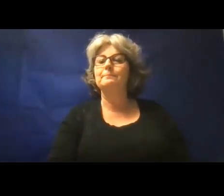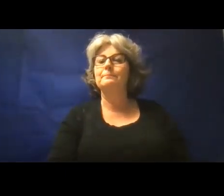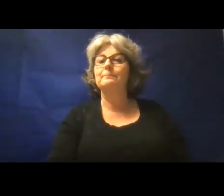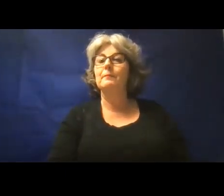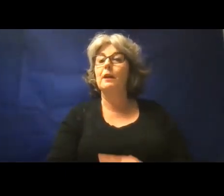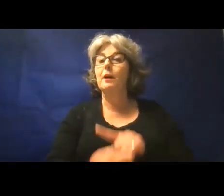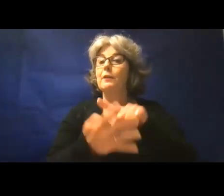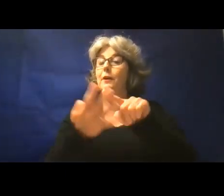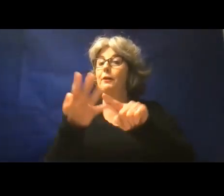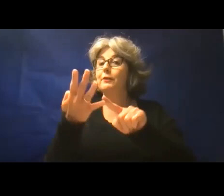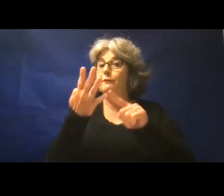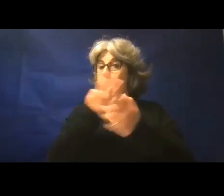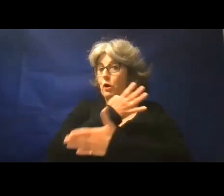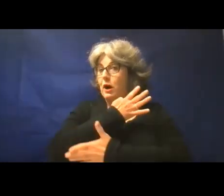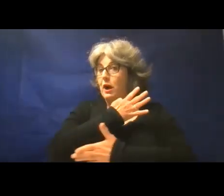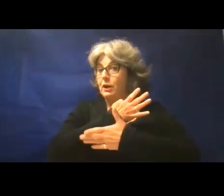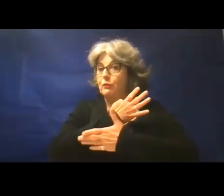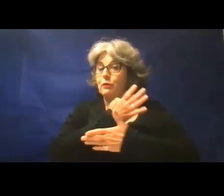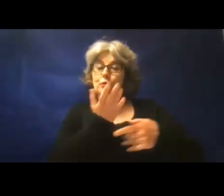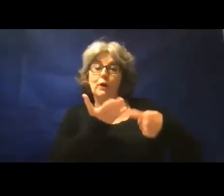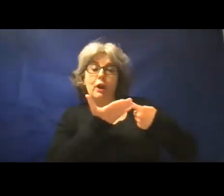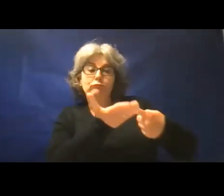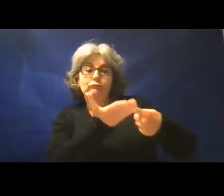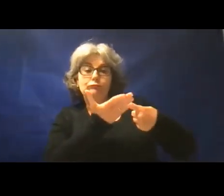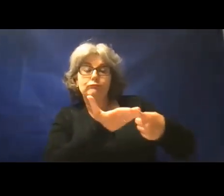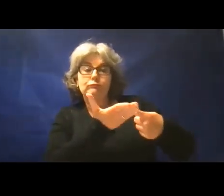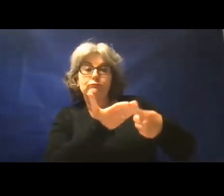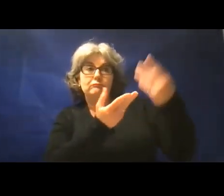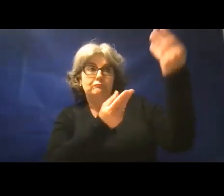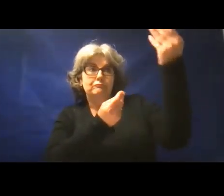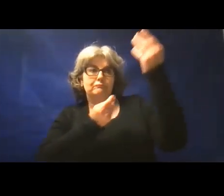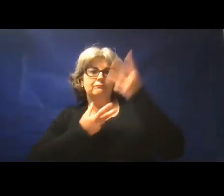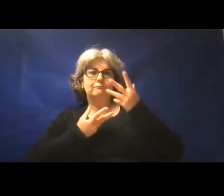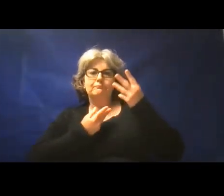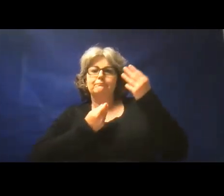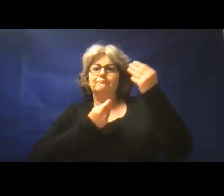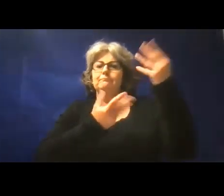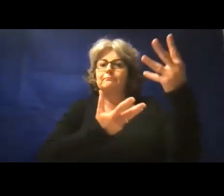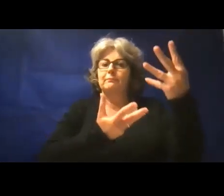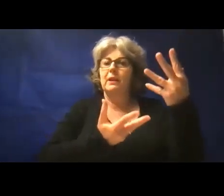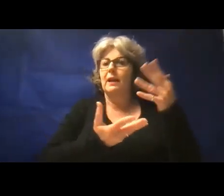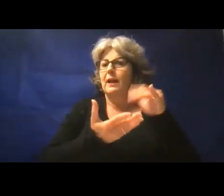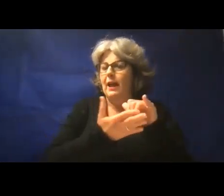we often share data with them or receive data from them and have weekly meetings with them to discuss